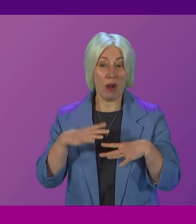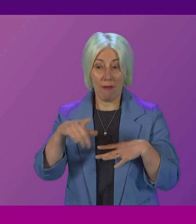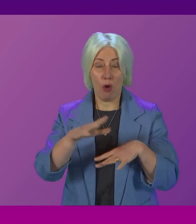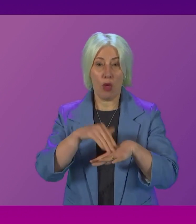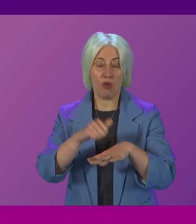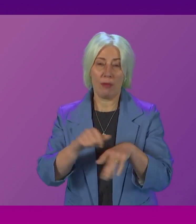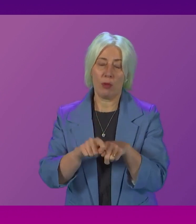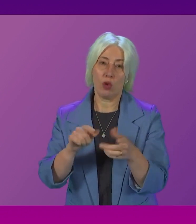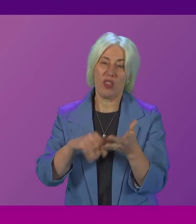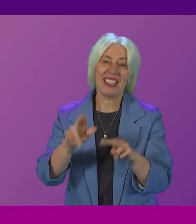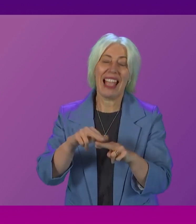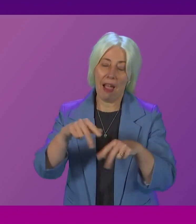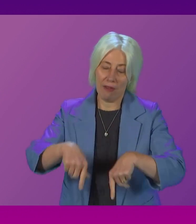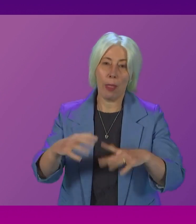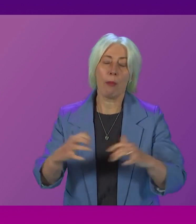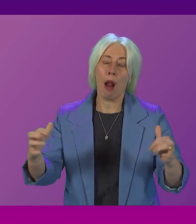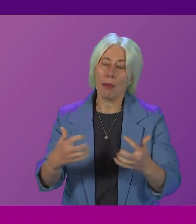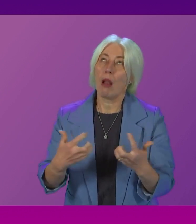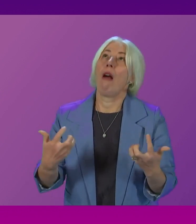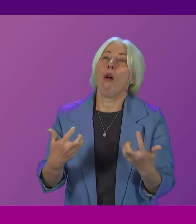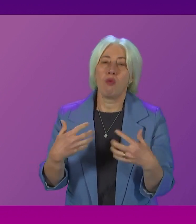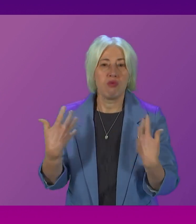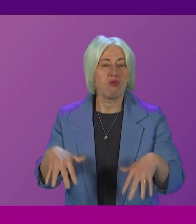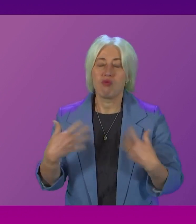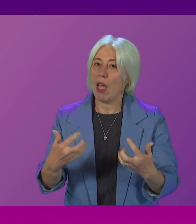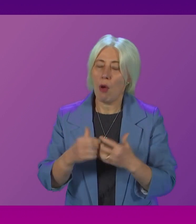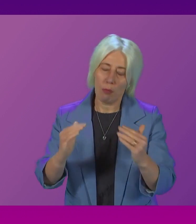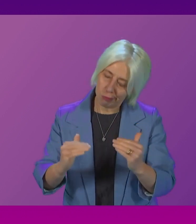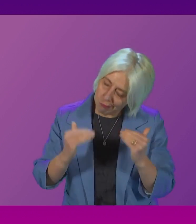I thank the staff of the Parliament for the way in which they have gone above and beyond to support